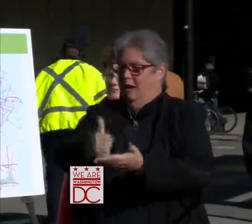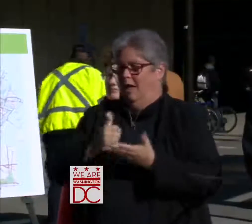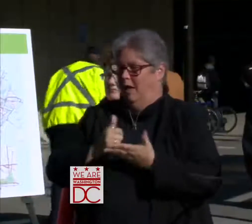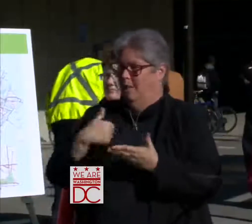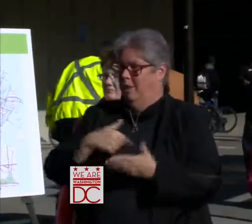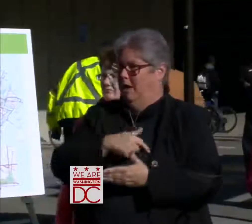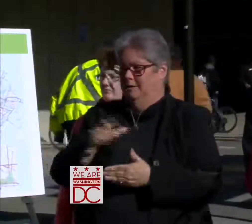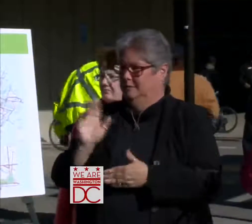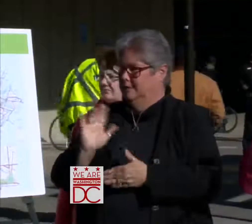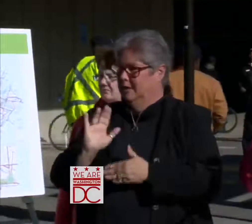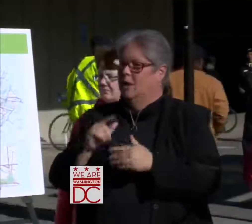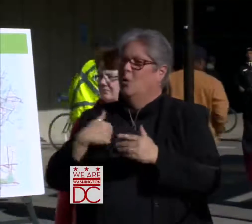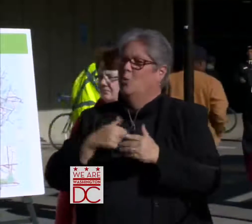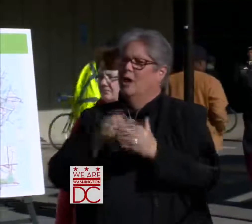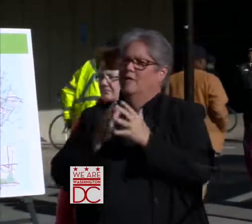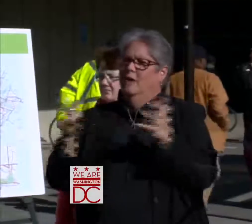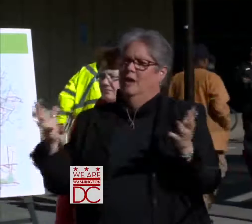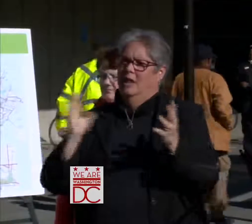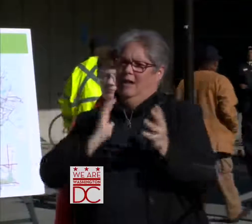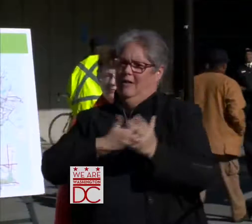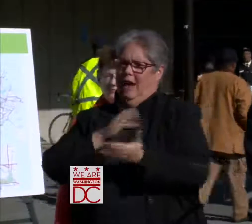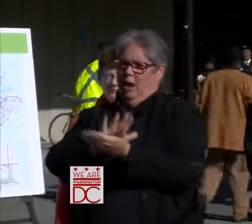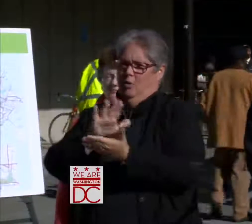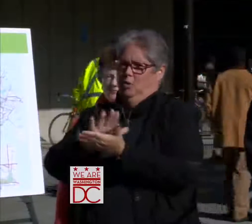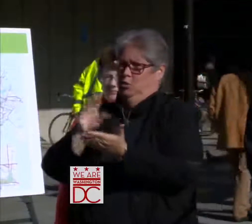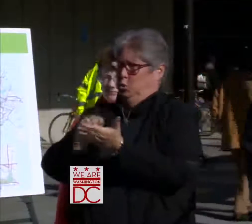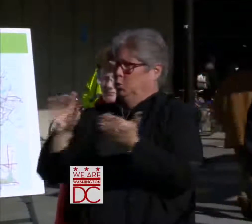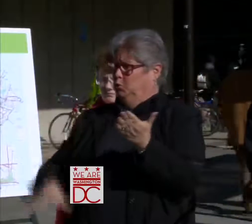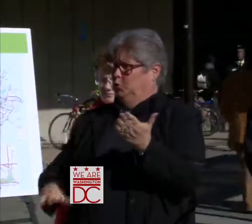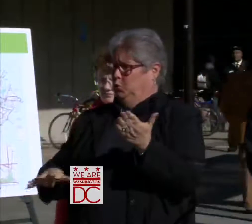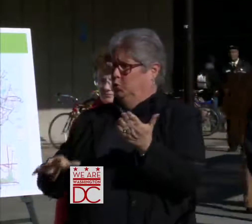WE KNOW WE HAVE A LOT OF OUR SCHOOL STUDENTS THAT RIDE ON